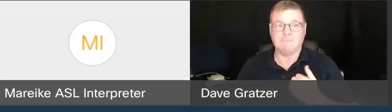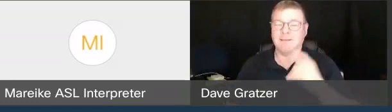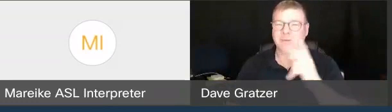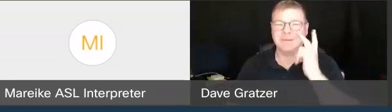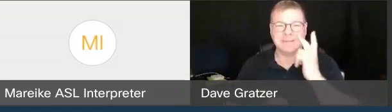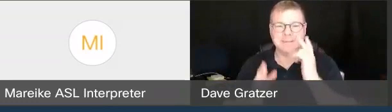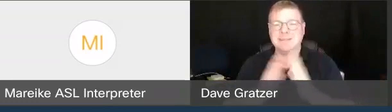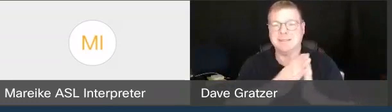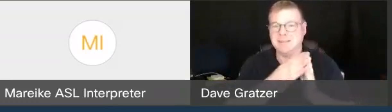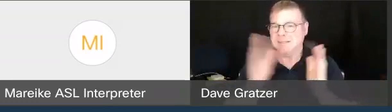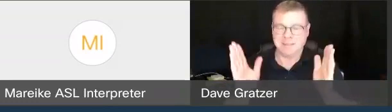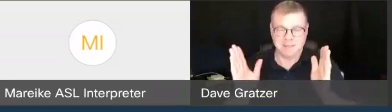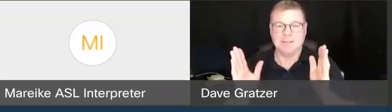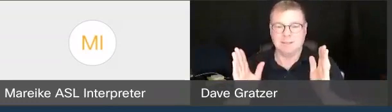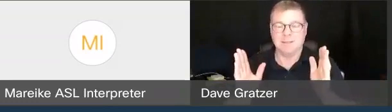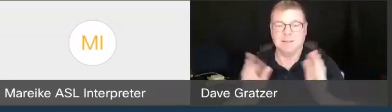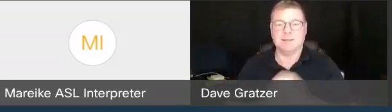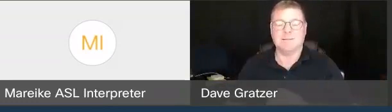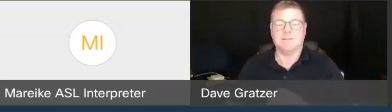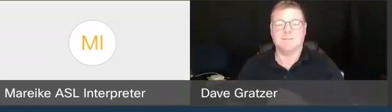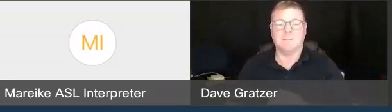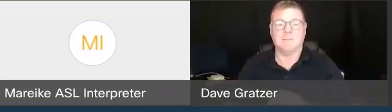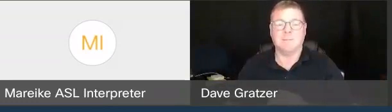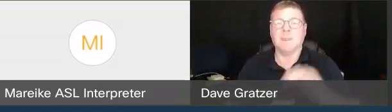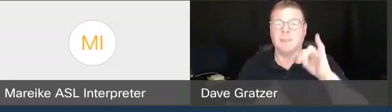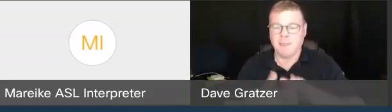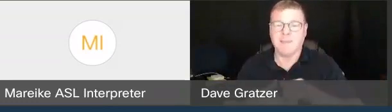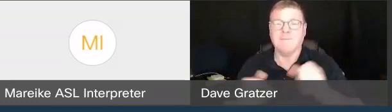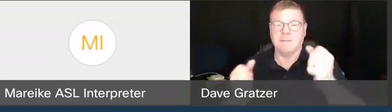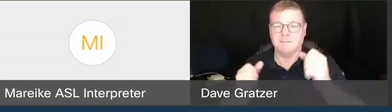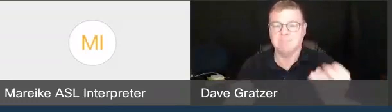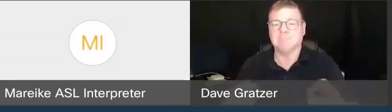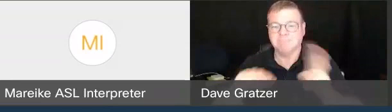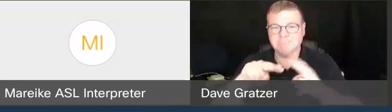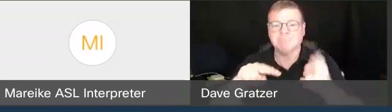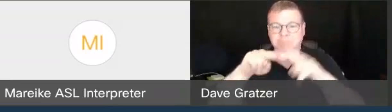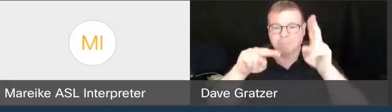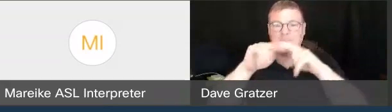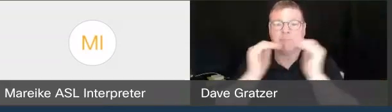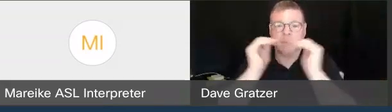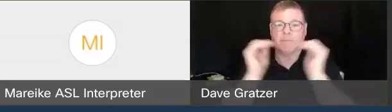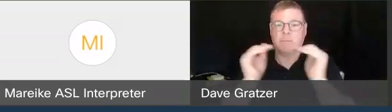with respect to these criminogenic risks, there is elevated levels of each of these criminogenic